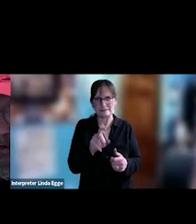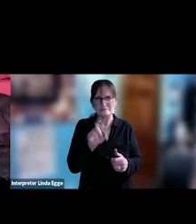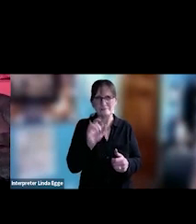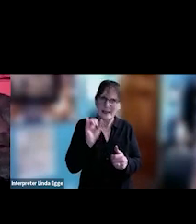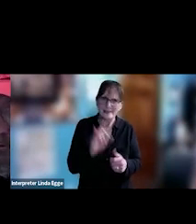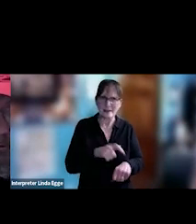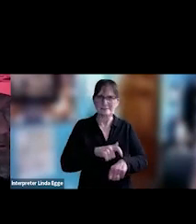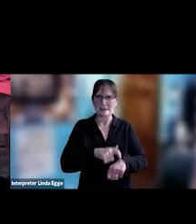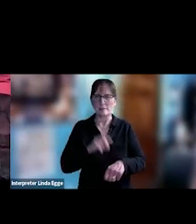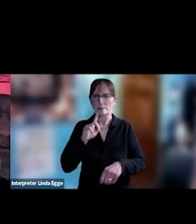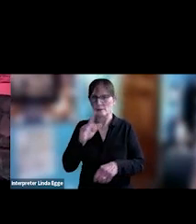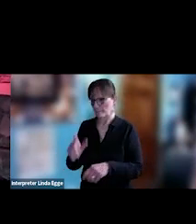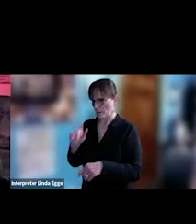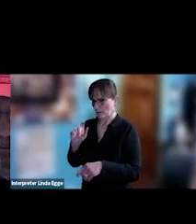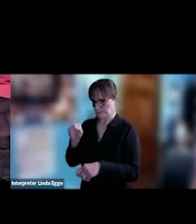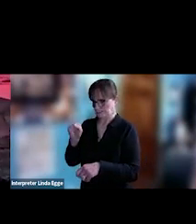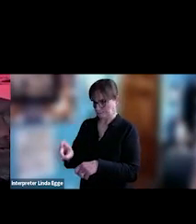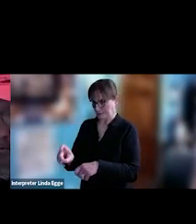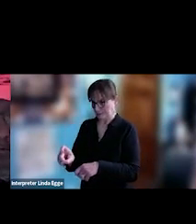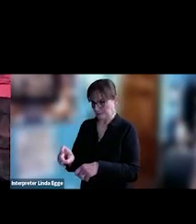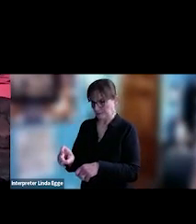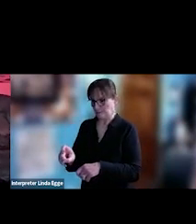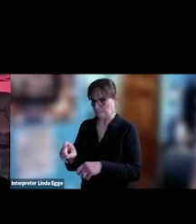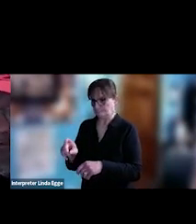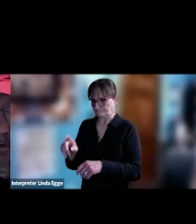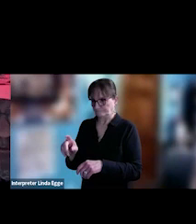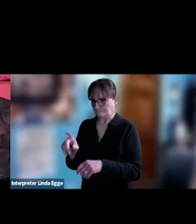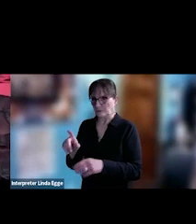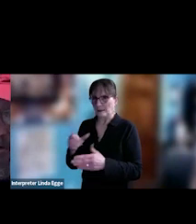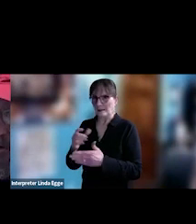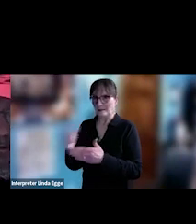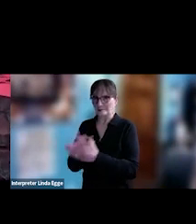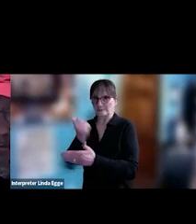My immediate needs was, it was getting some kind of shelter.